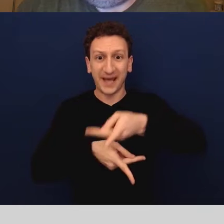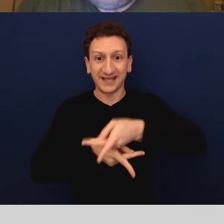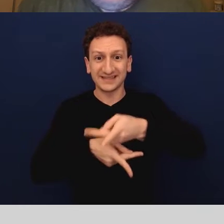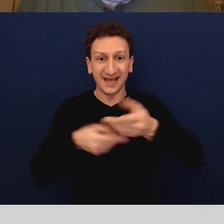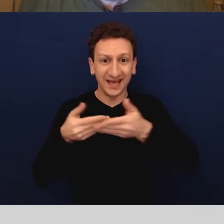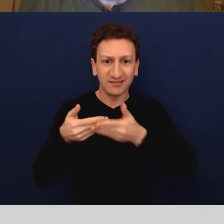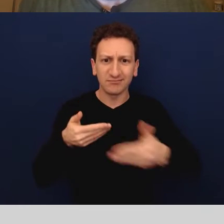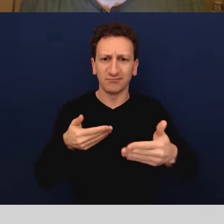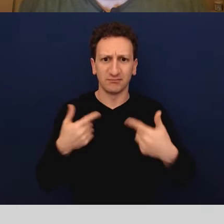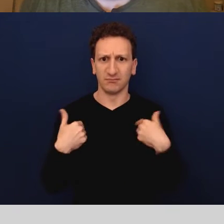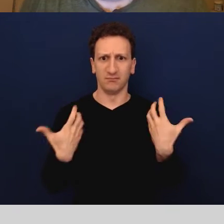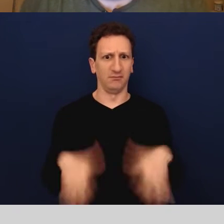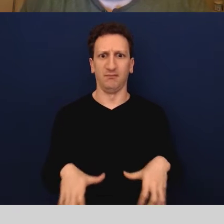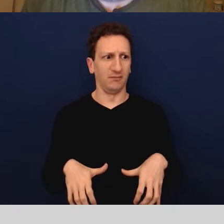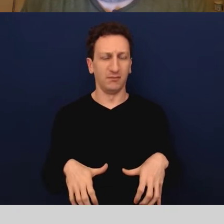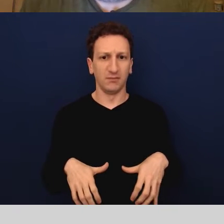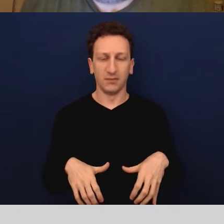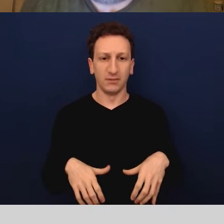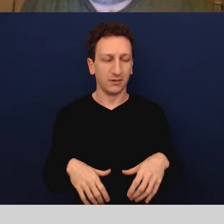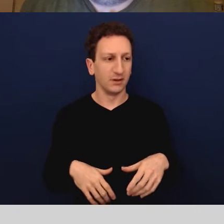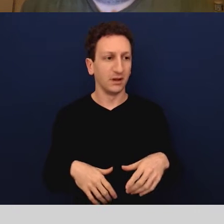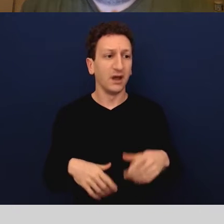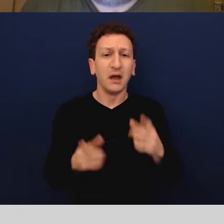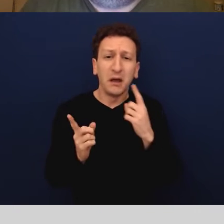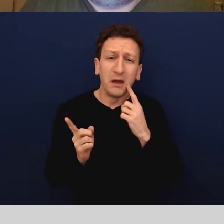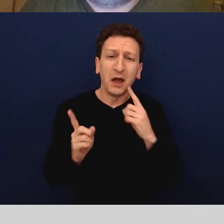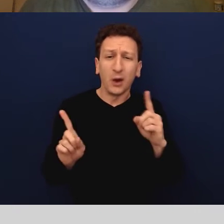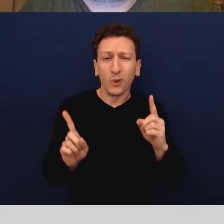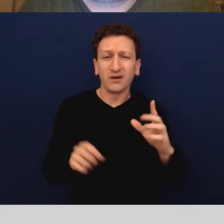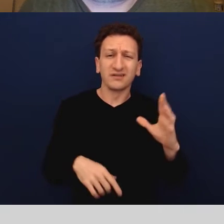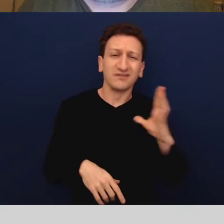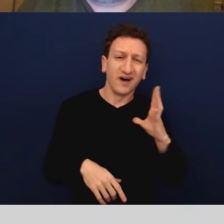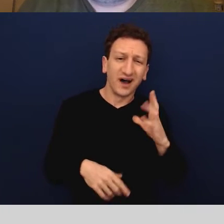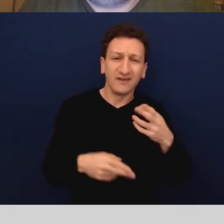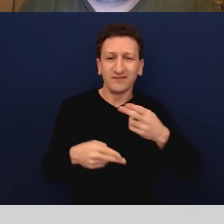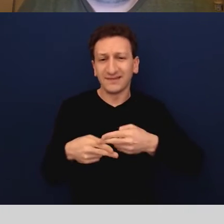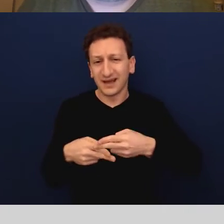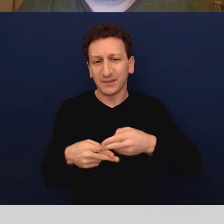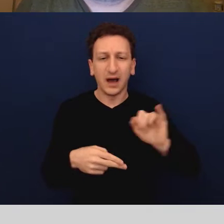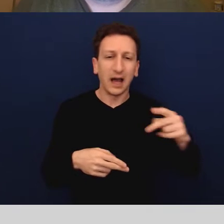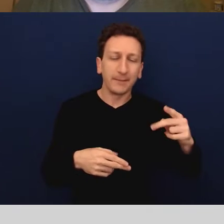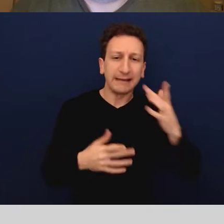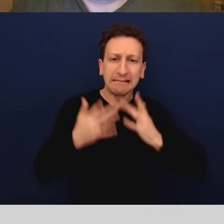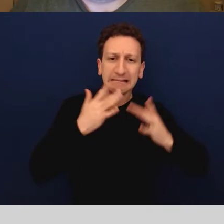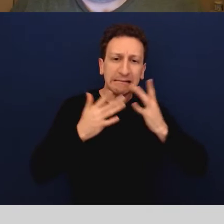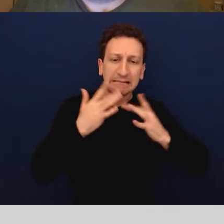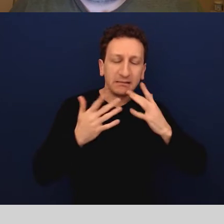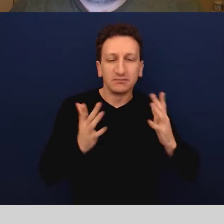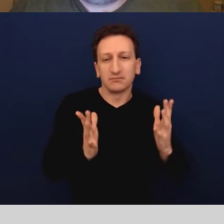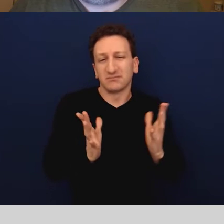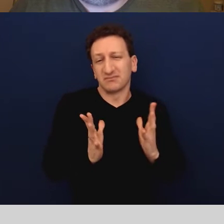It does work, right? So it works for name stuff and it works for IP. So great.